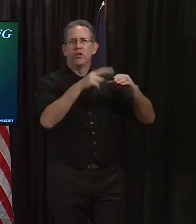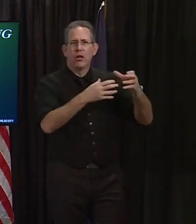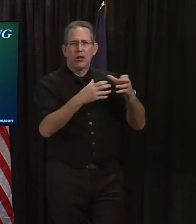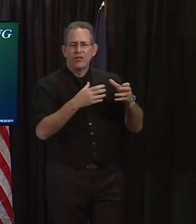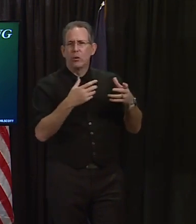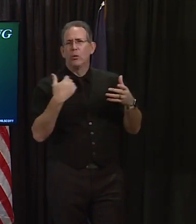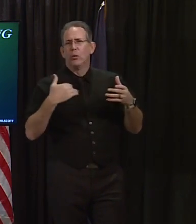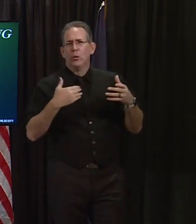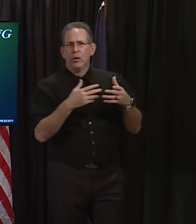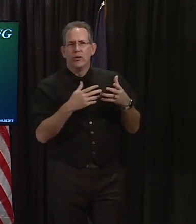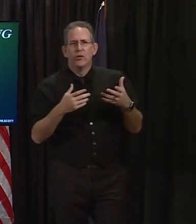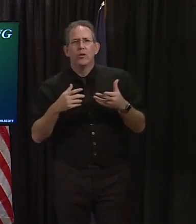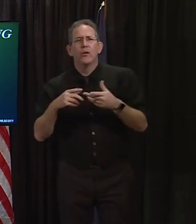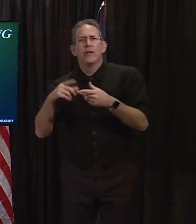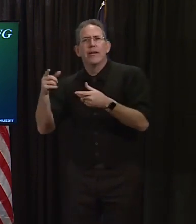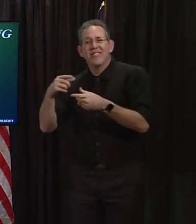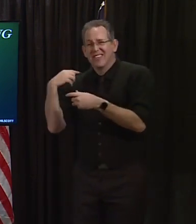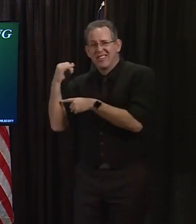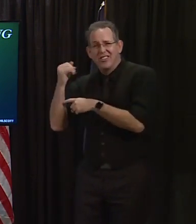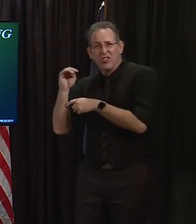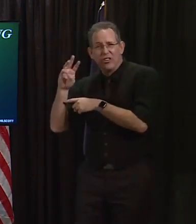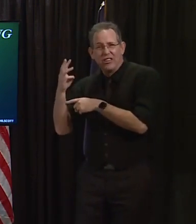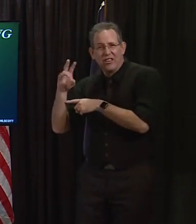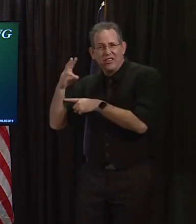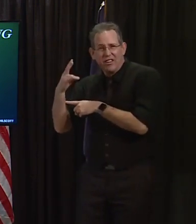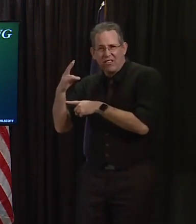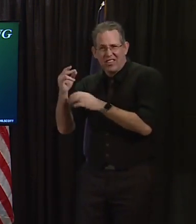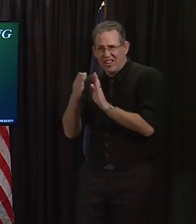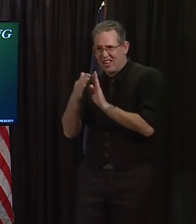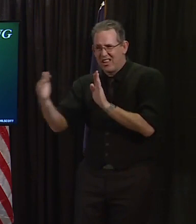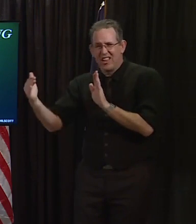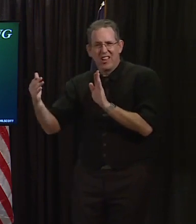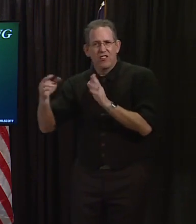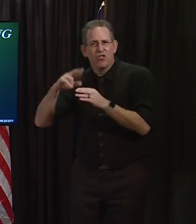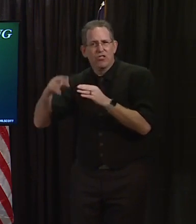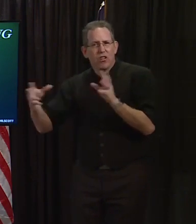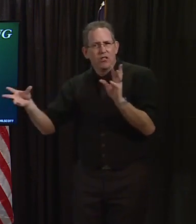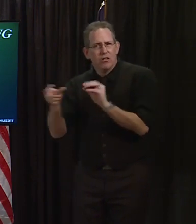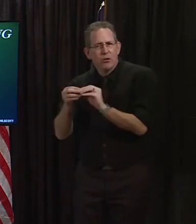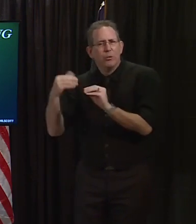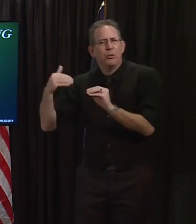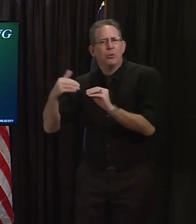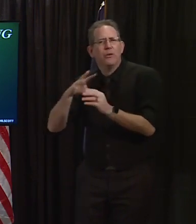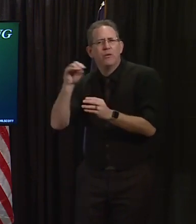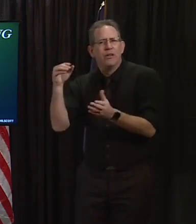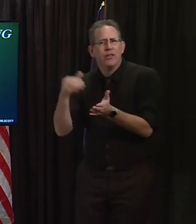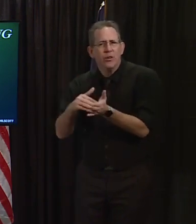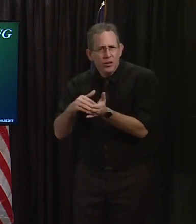Of those, approximately 4,375 additional positives were identified.